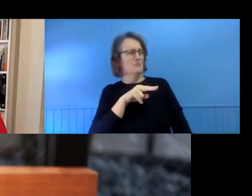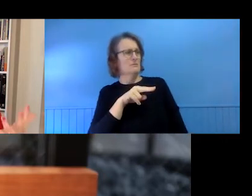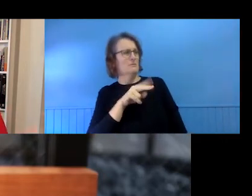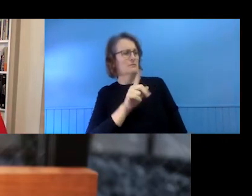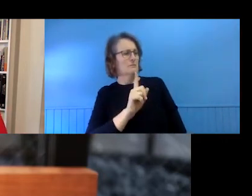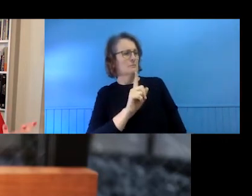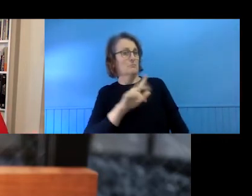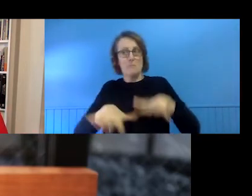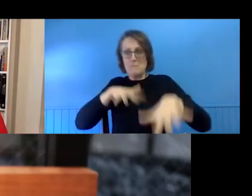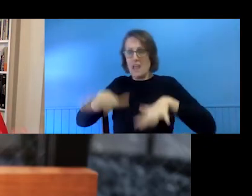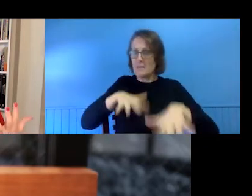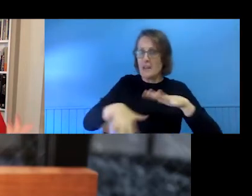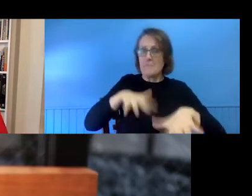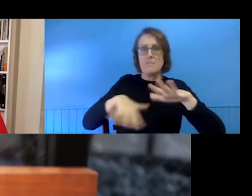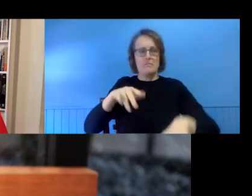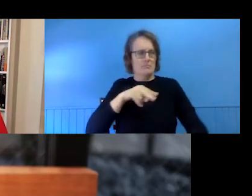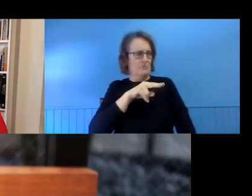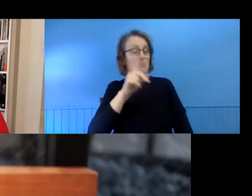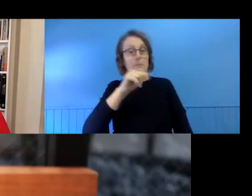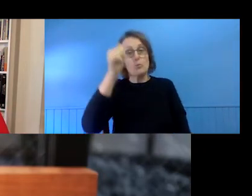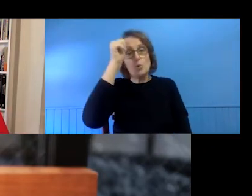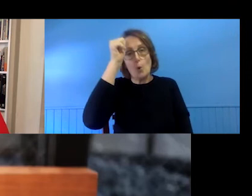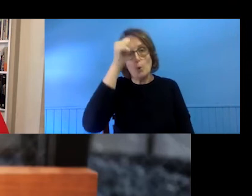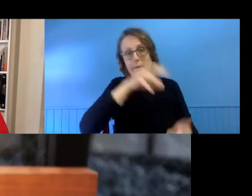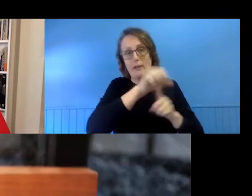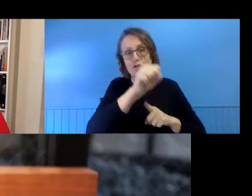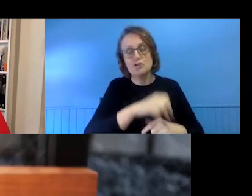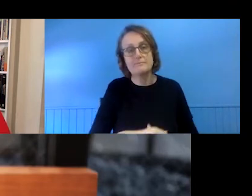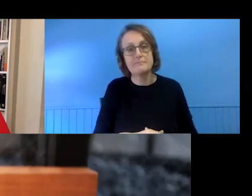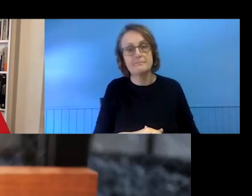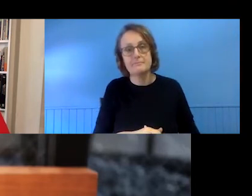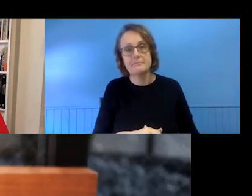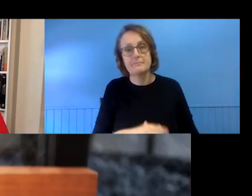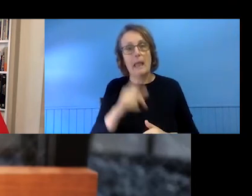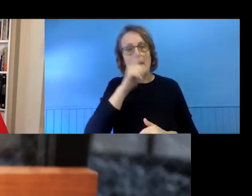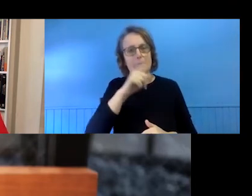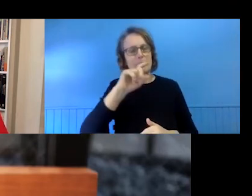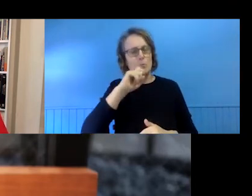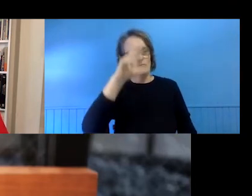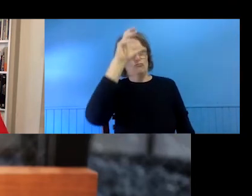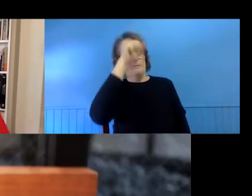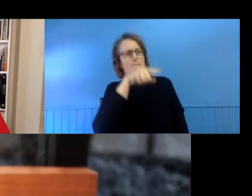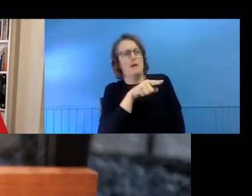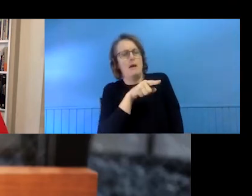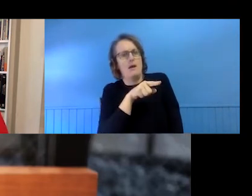you, people will know. And people will remember. In the first couple